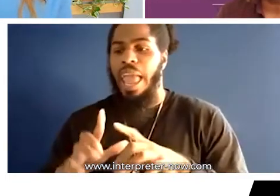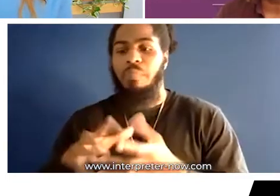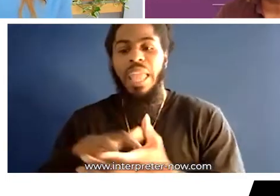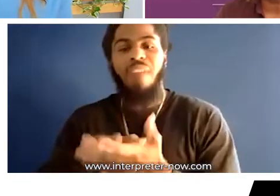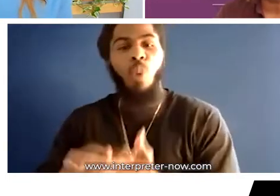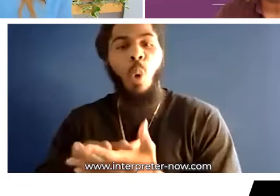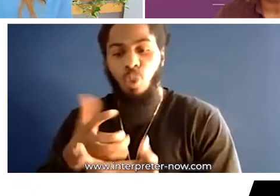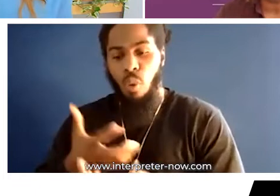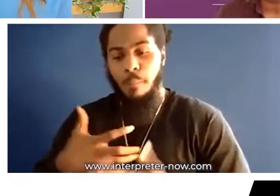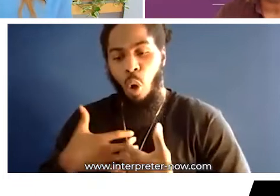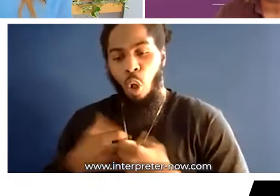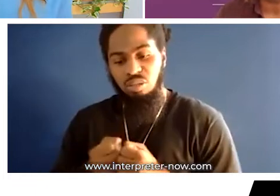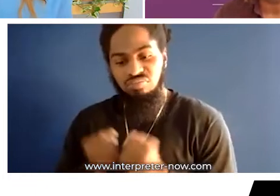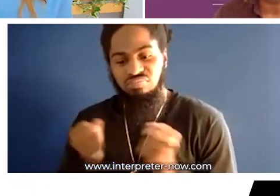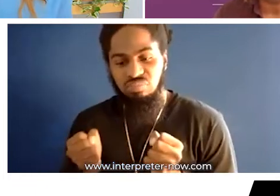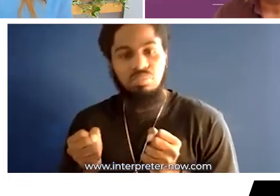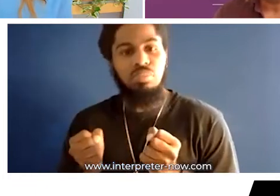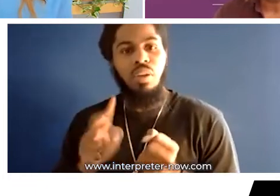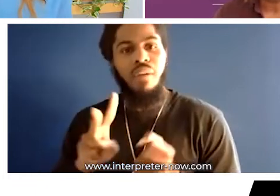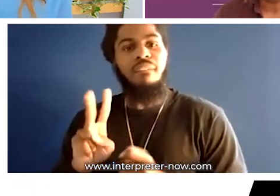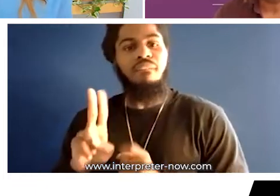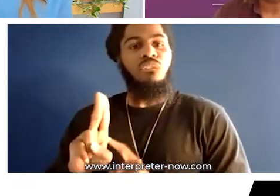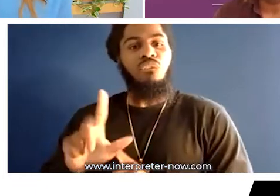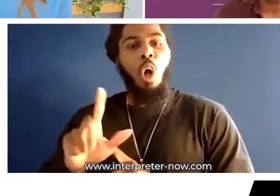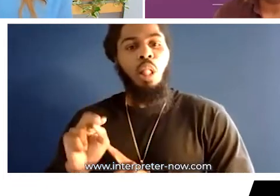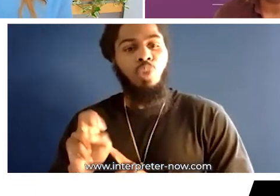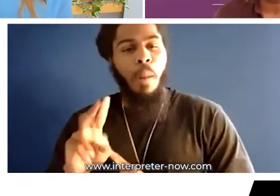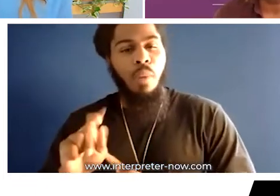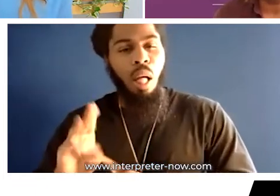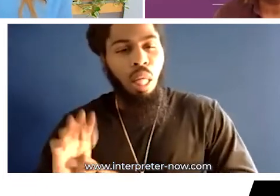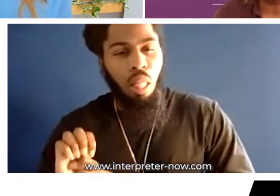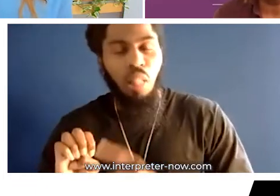so I like the idea of these practical, high-touch connection moments.